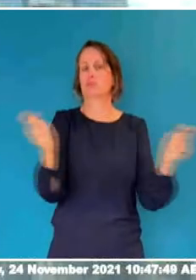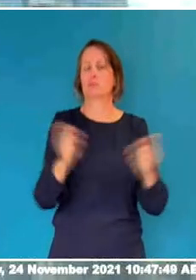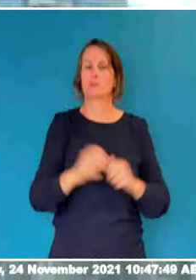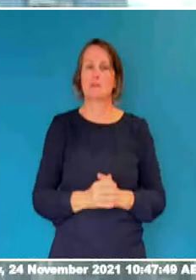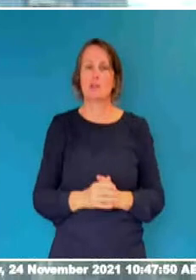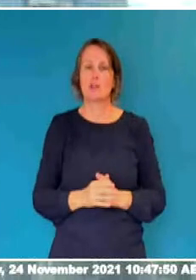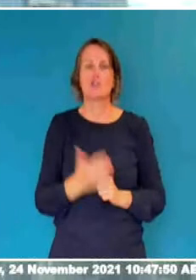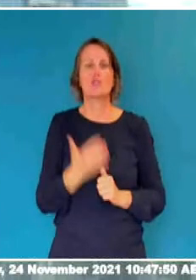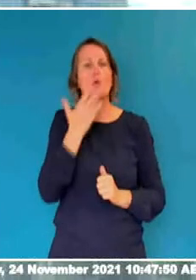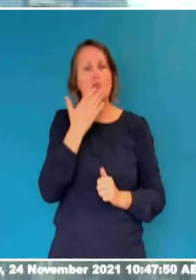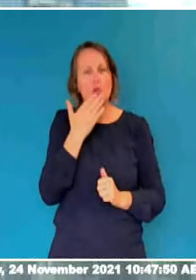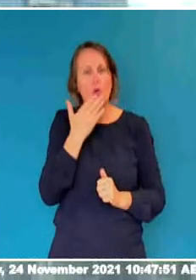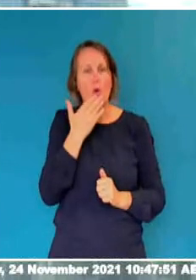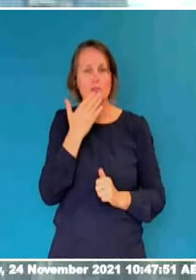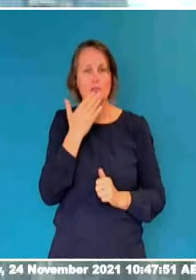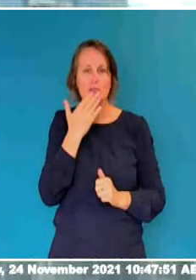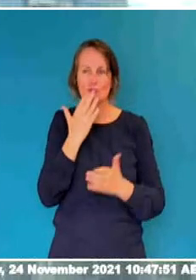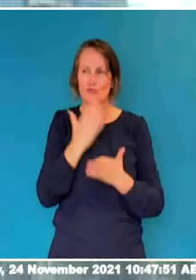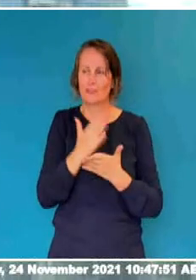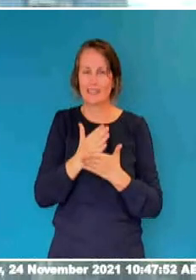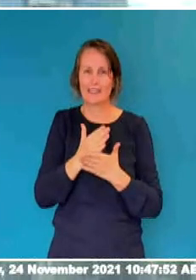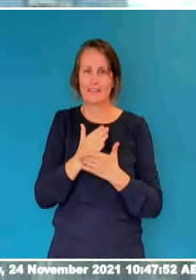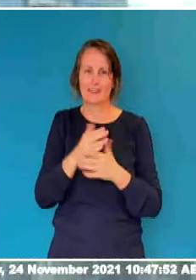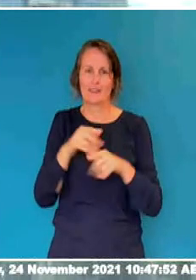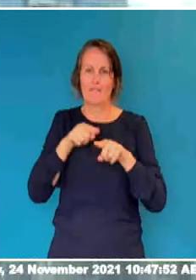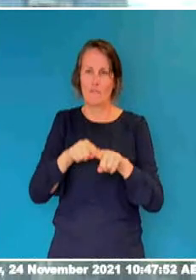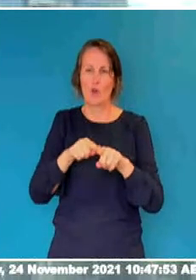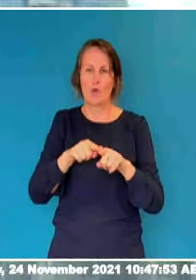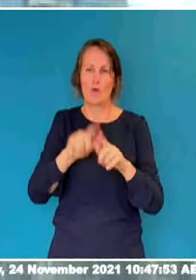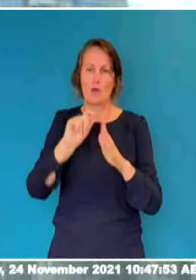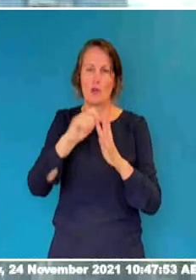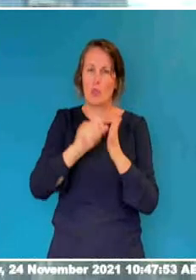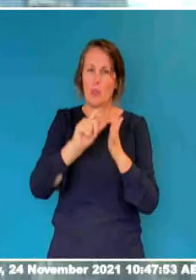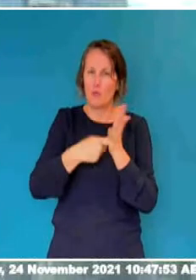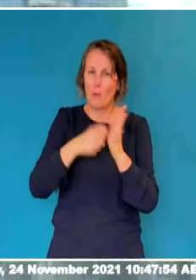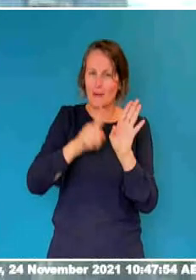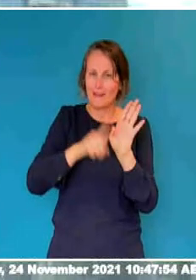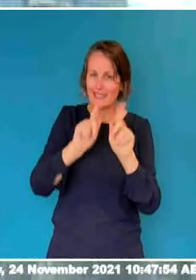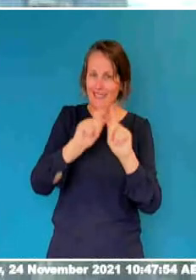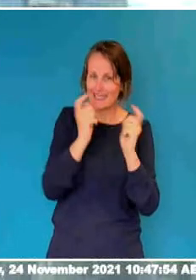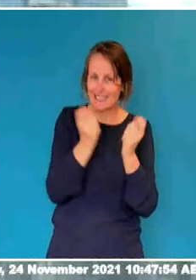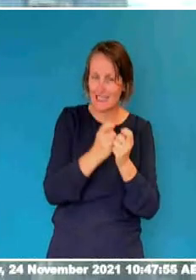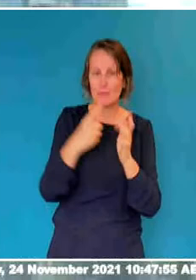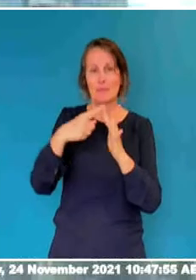would be through the central team, the Property team, and then our IT resources as